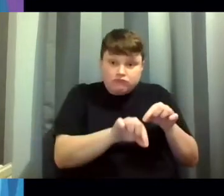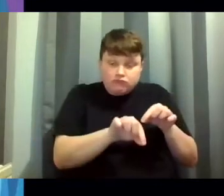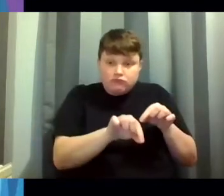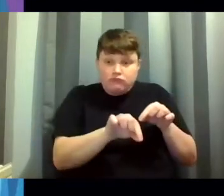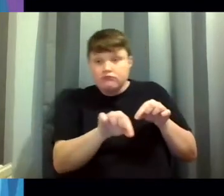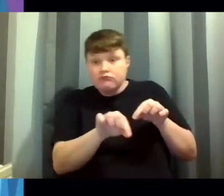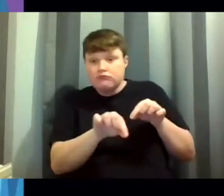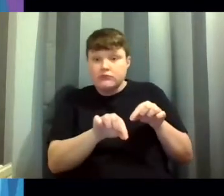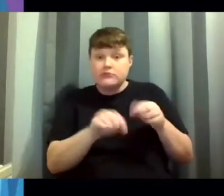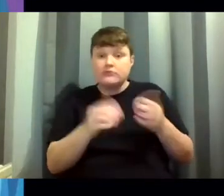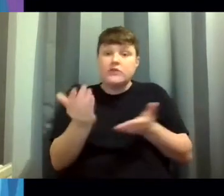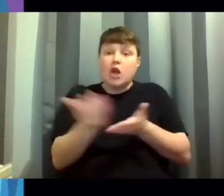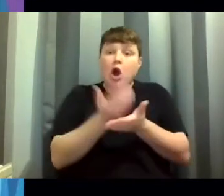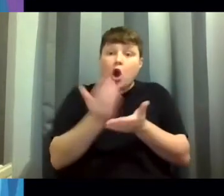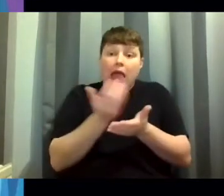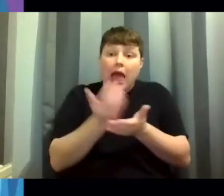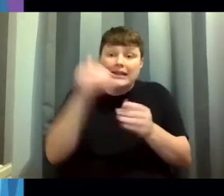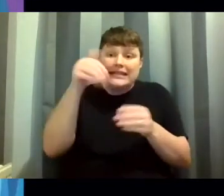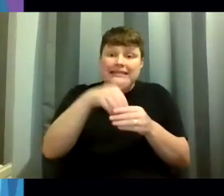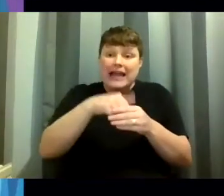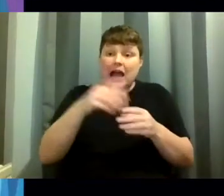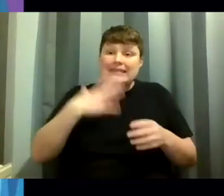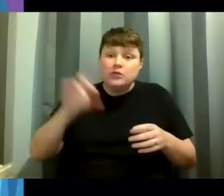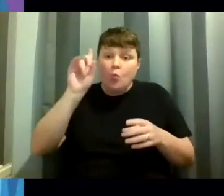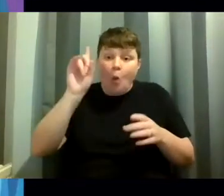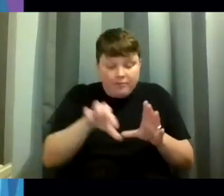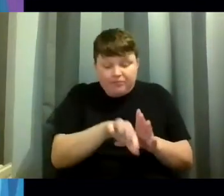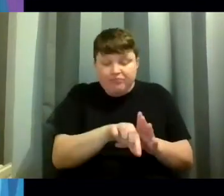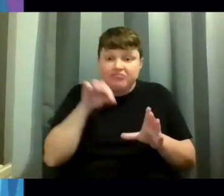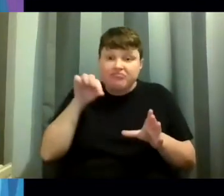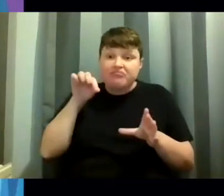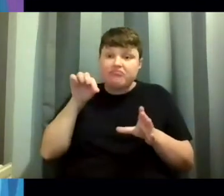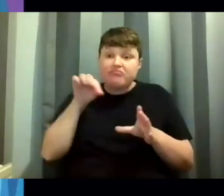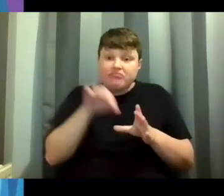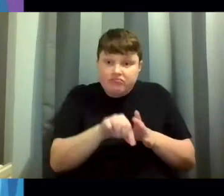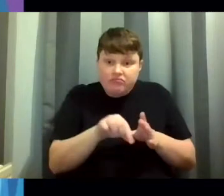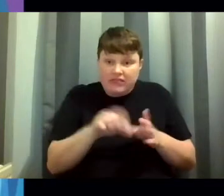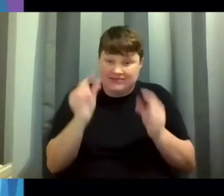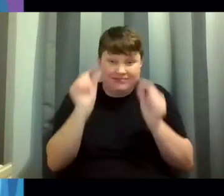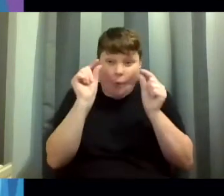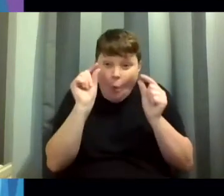collect specimens from inside with just minimal incisions. Here, there's about four or five